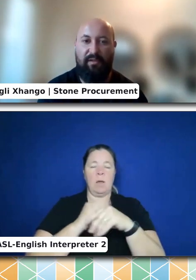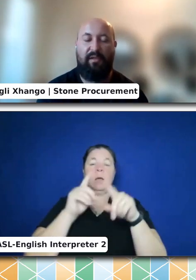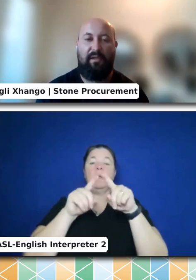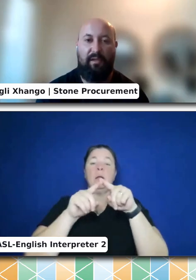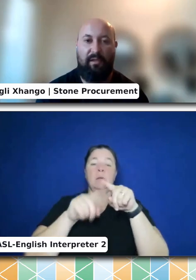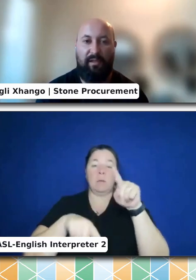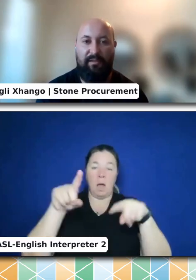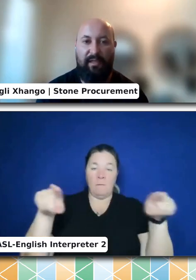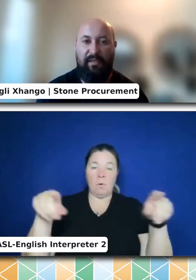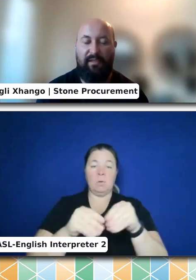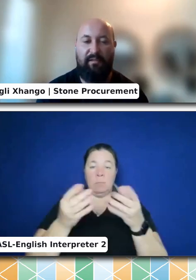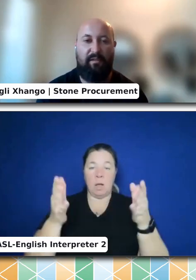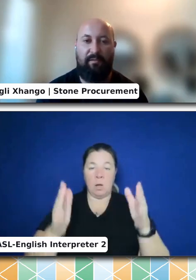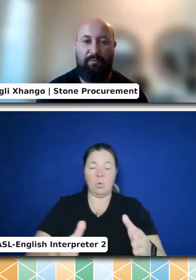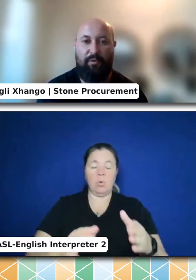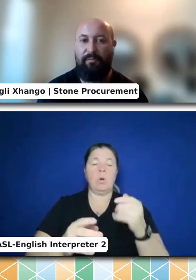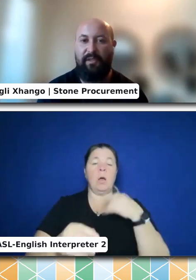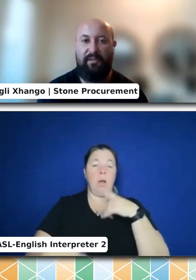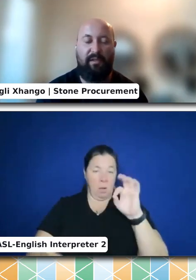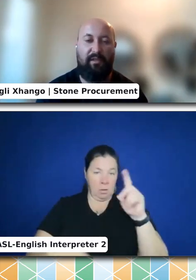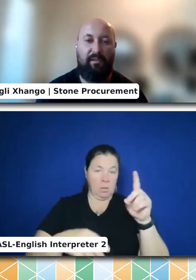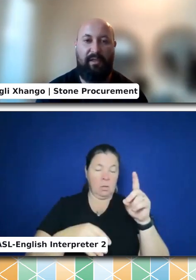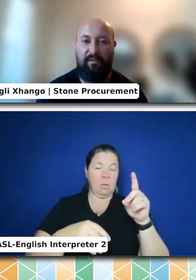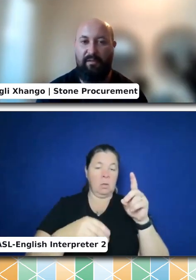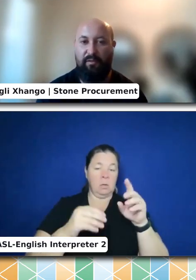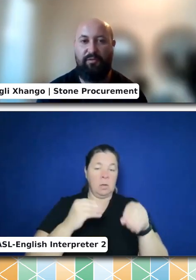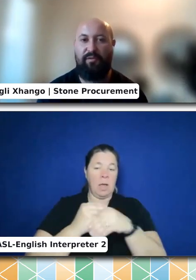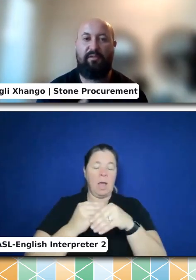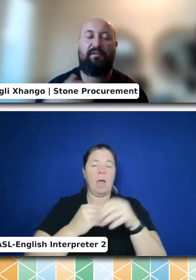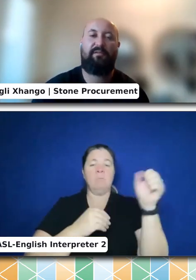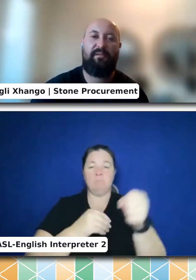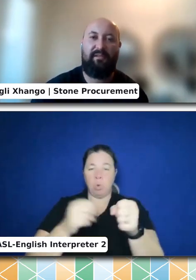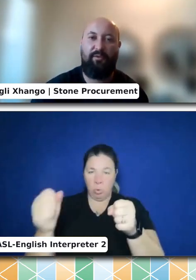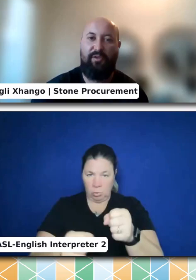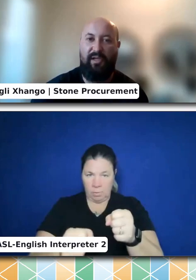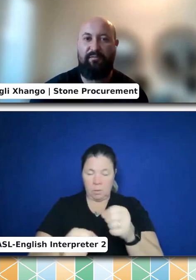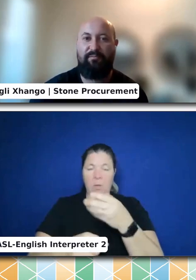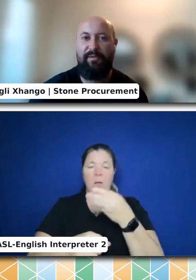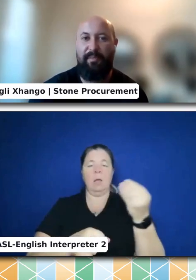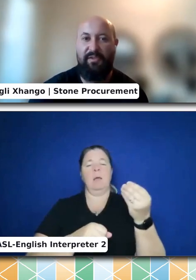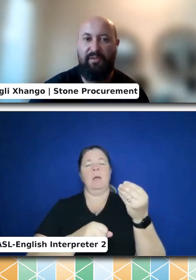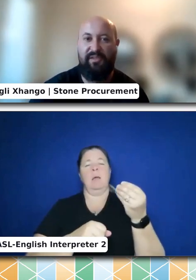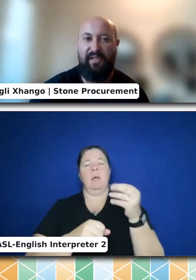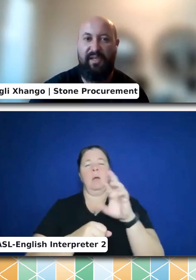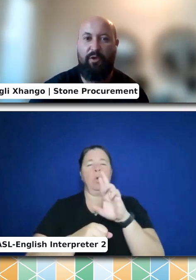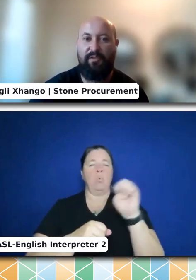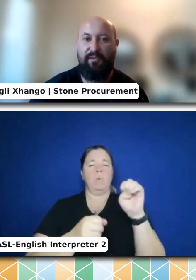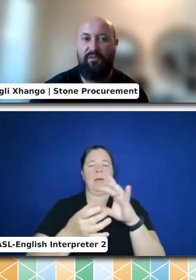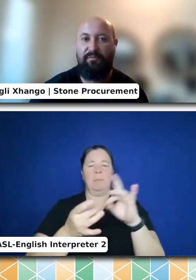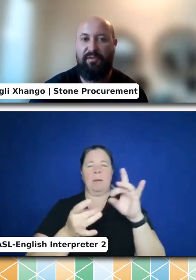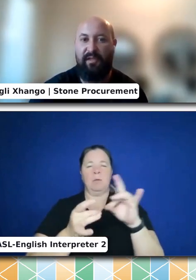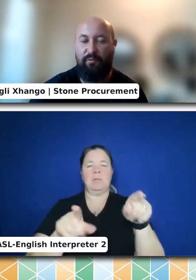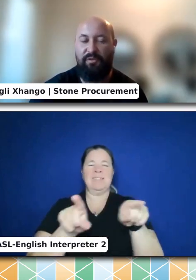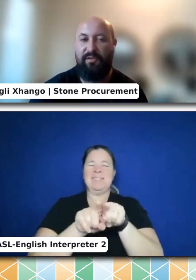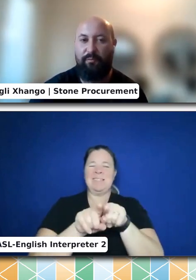I did add in procurement, uh, and also. You kind of re-mentioned the same product and service categories that you were.